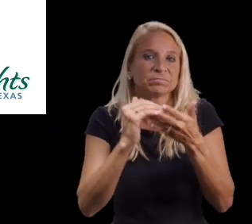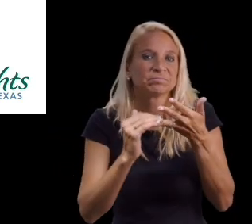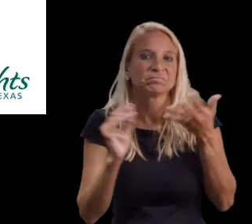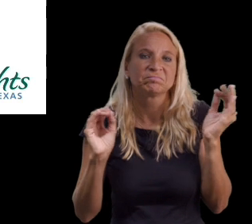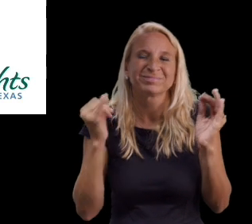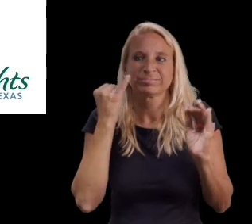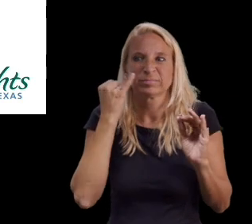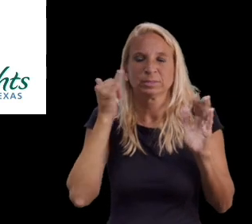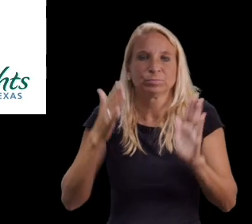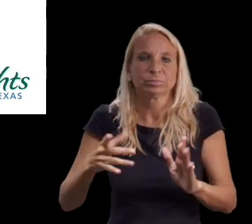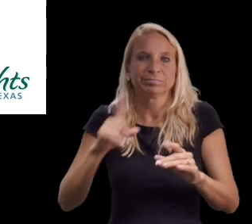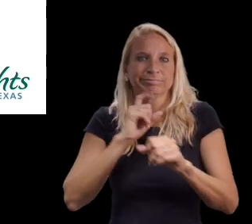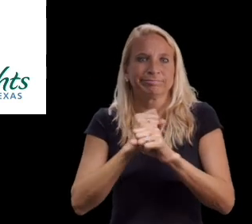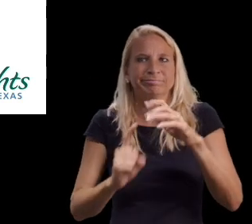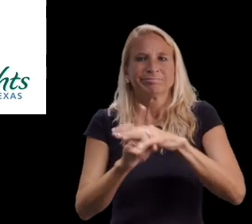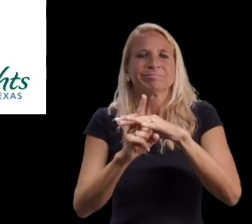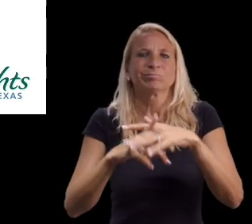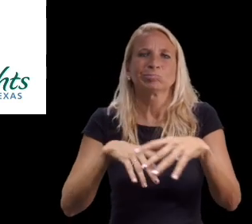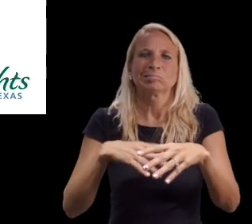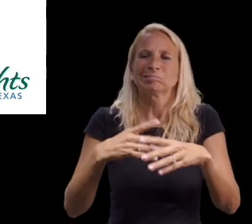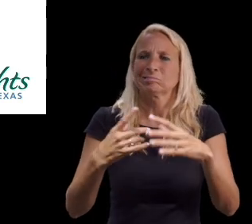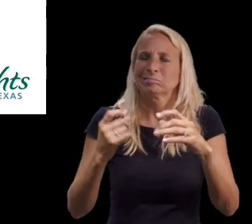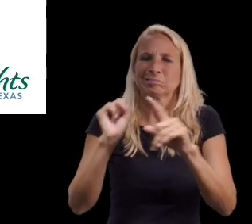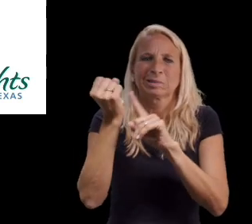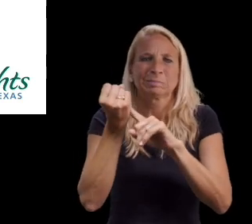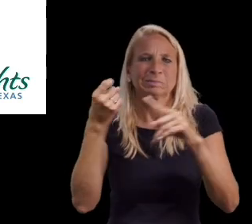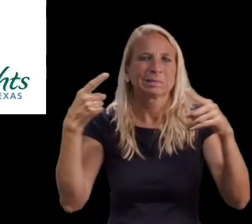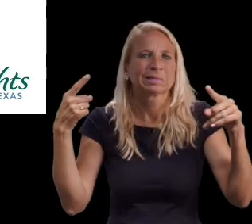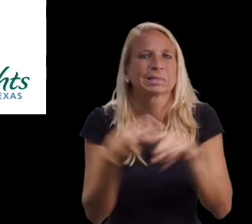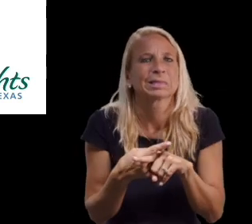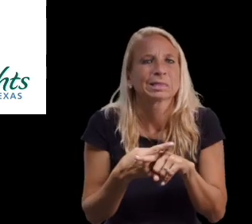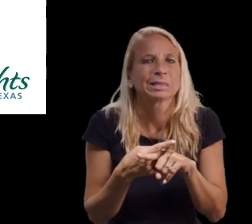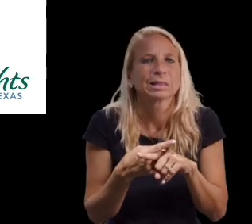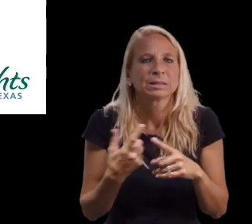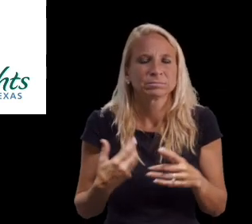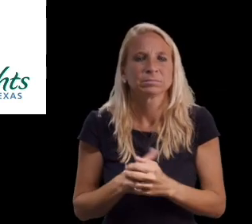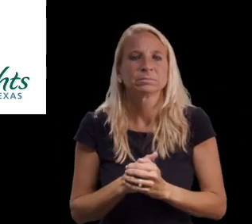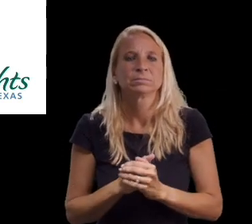on the interest list would be if a person was in crisis.